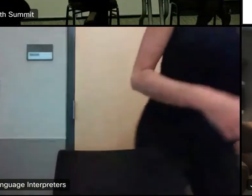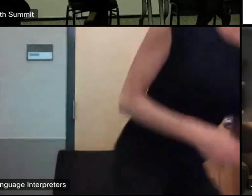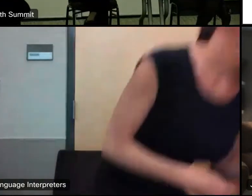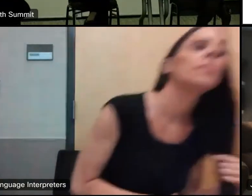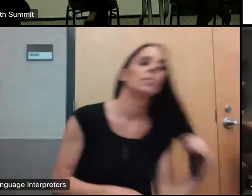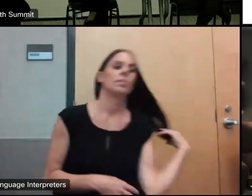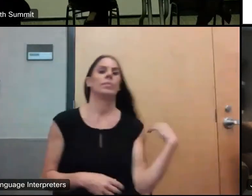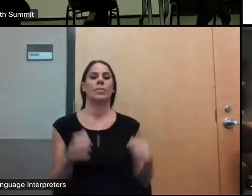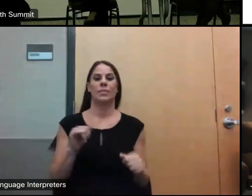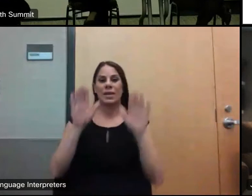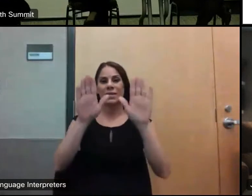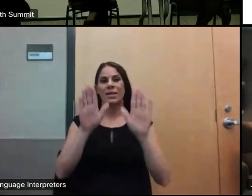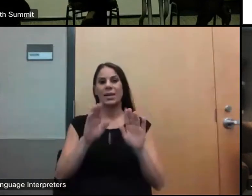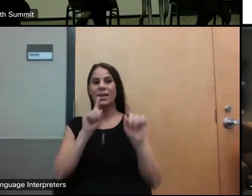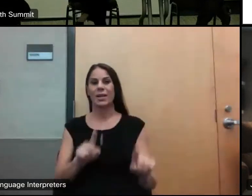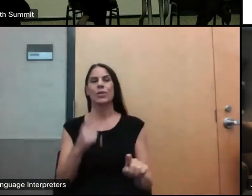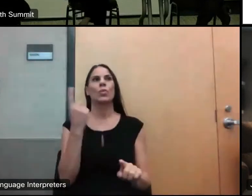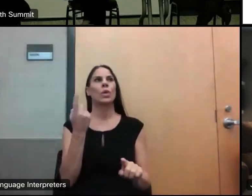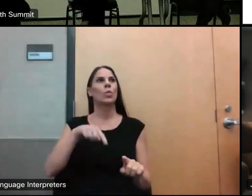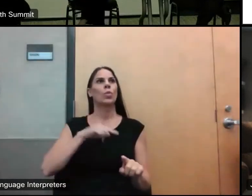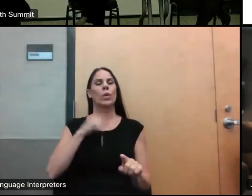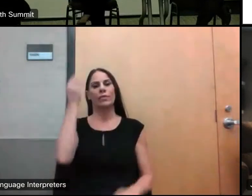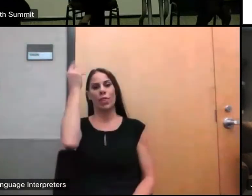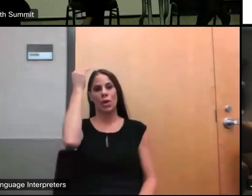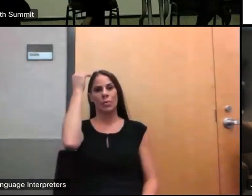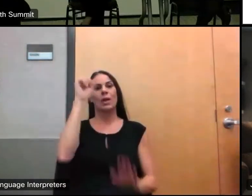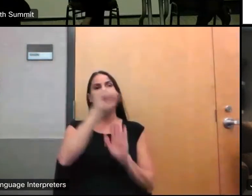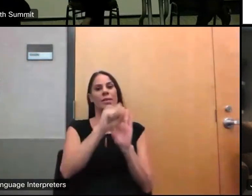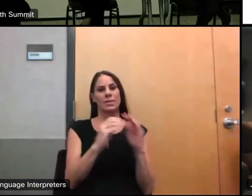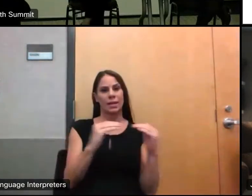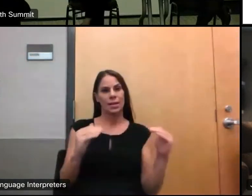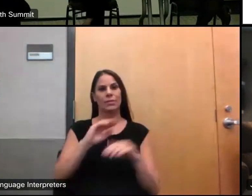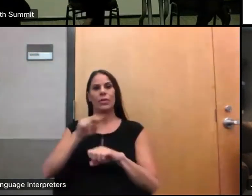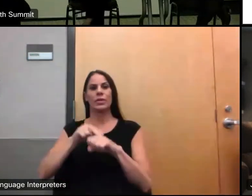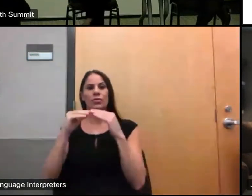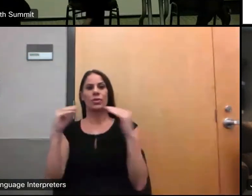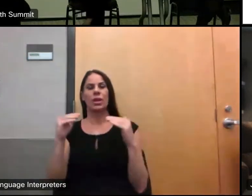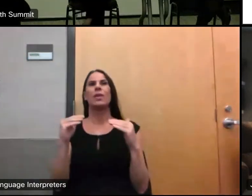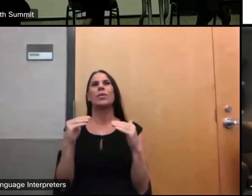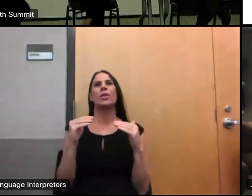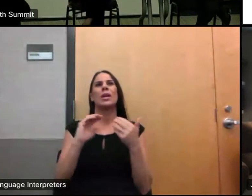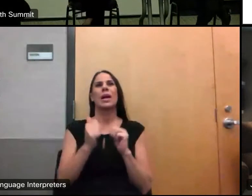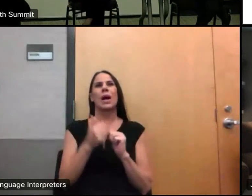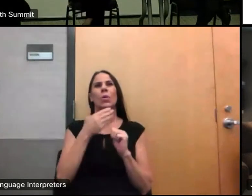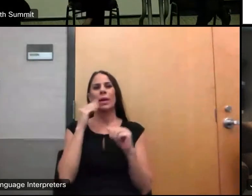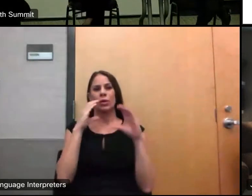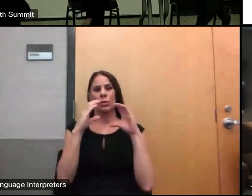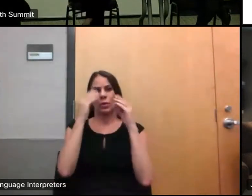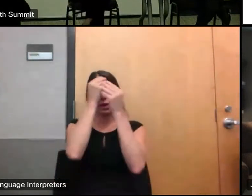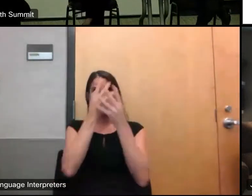the national level about how we can better, um, communicate and, and, uh.